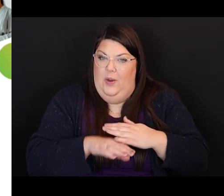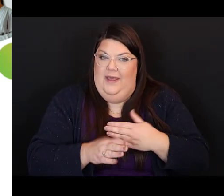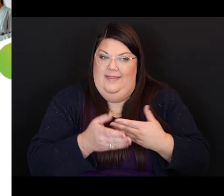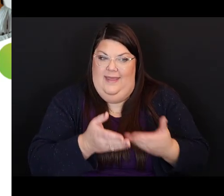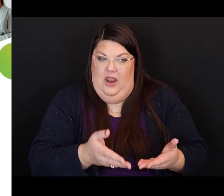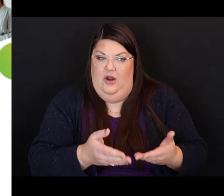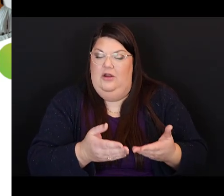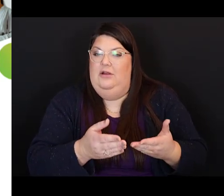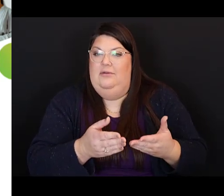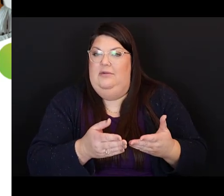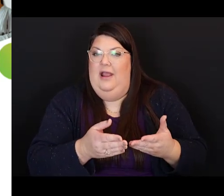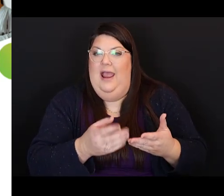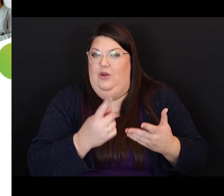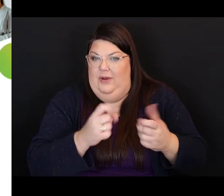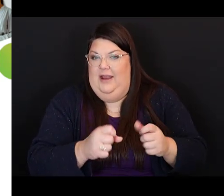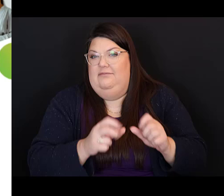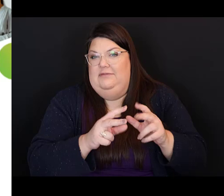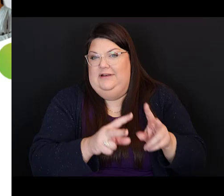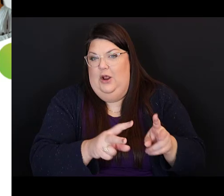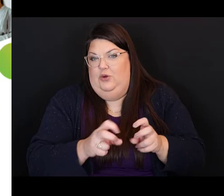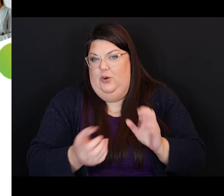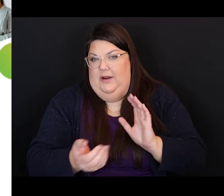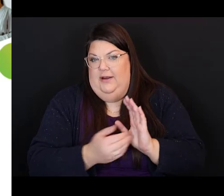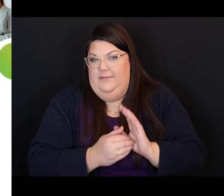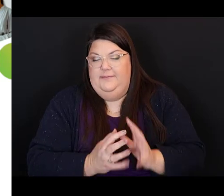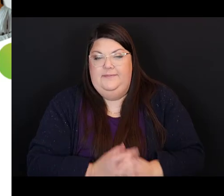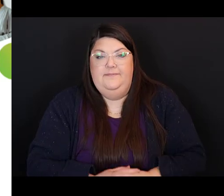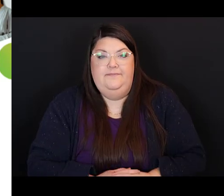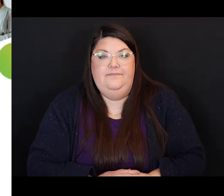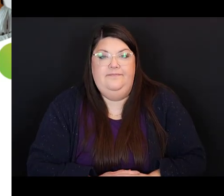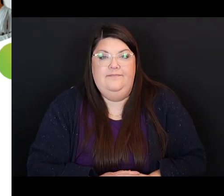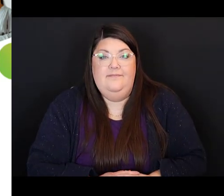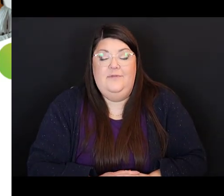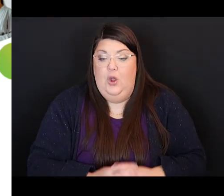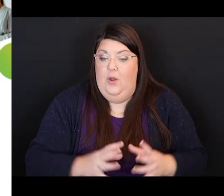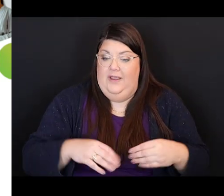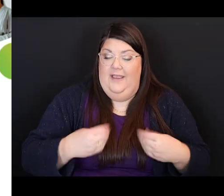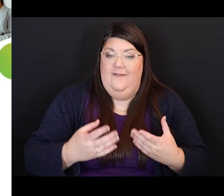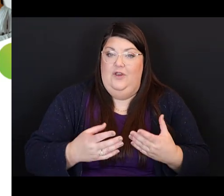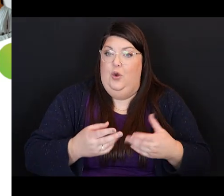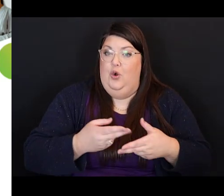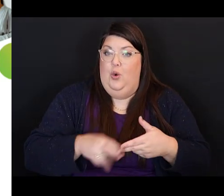could just go back in and download your continuing education. But let me give you a quick tour,